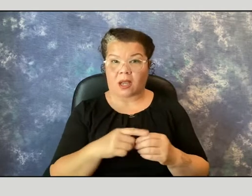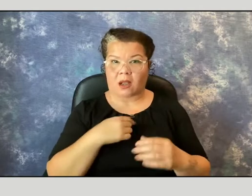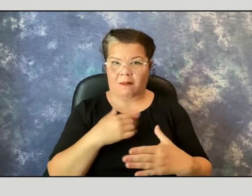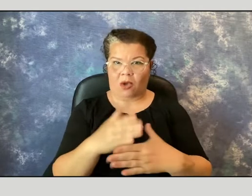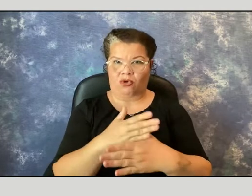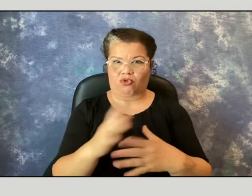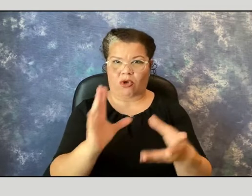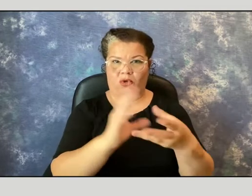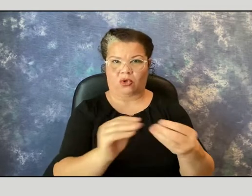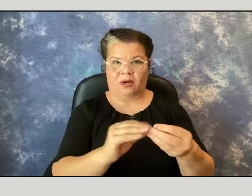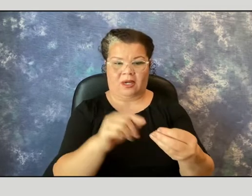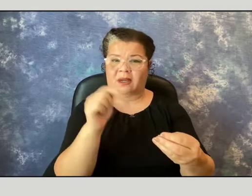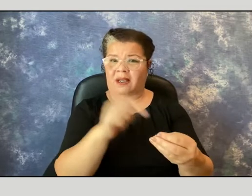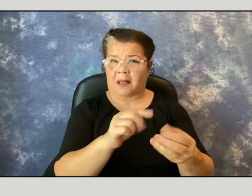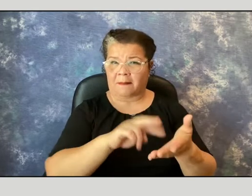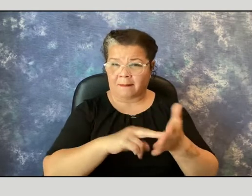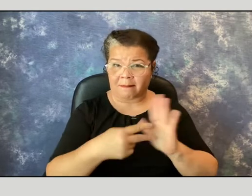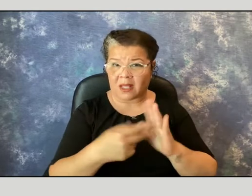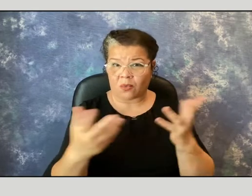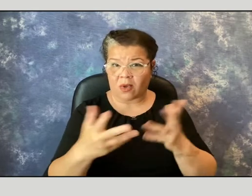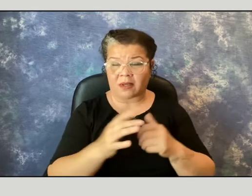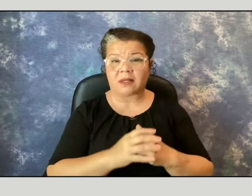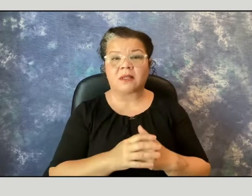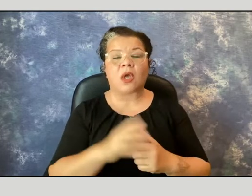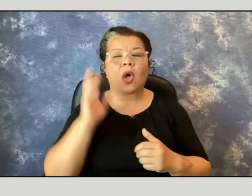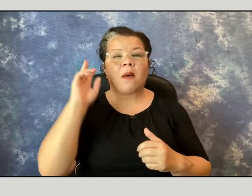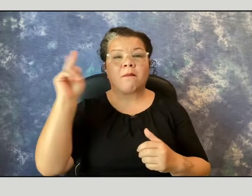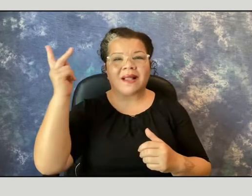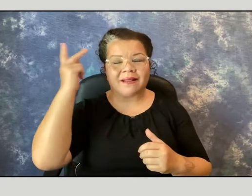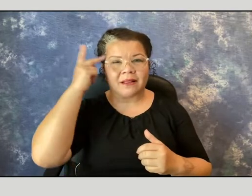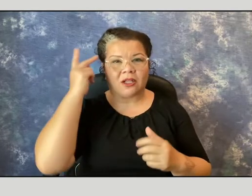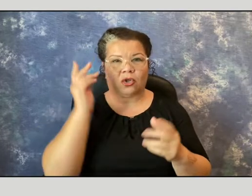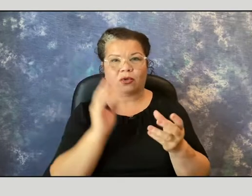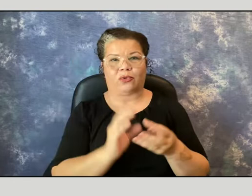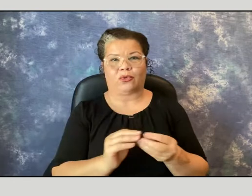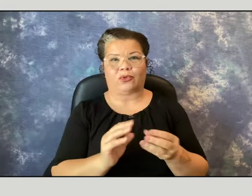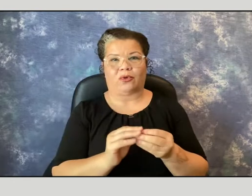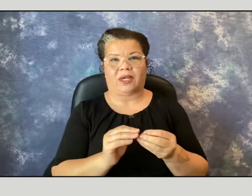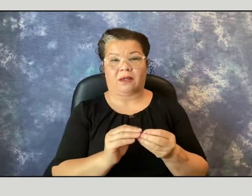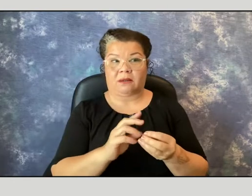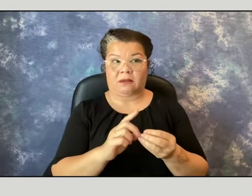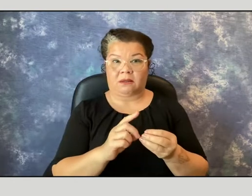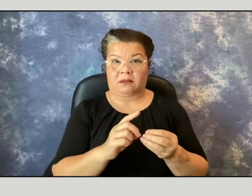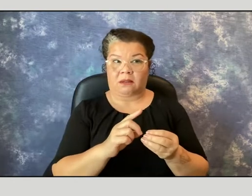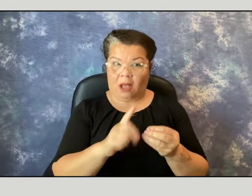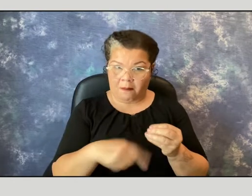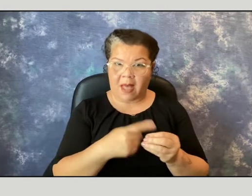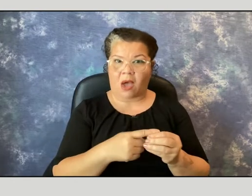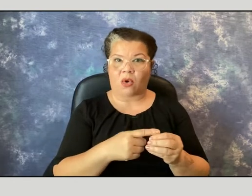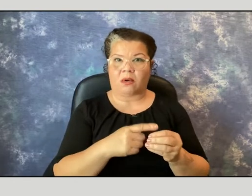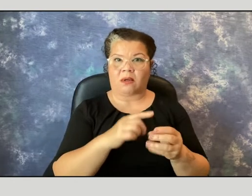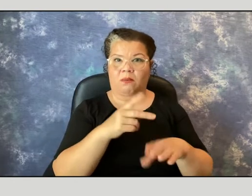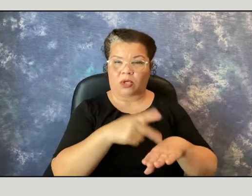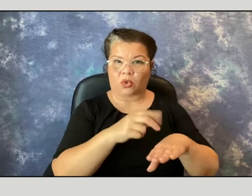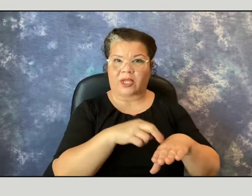I am talking about the political story of Puerto Rico and its relationship with the United States.